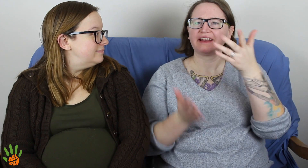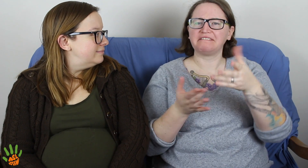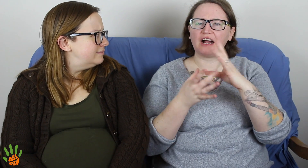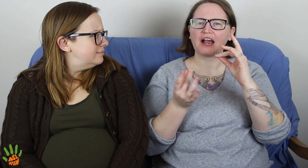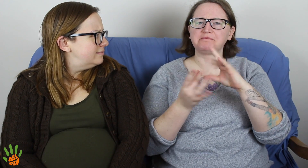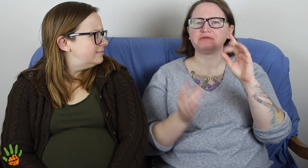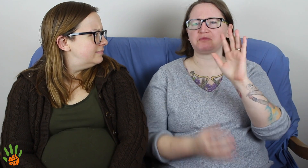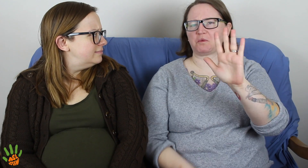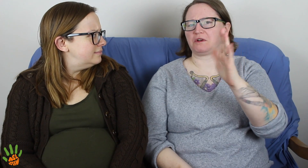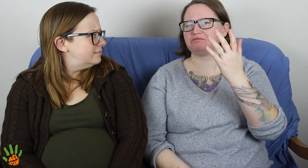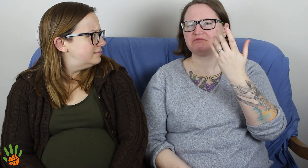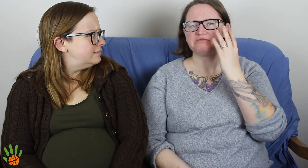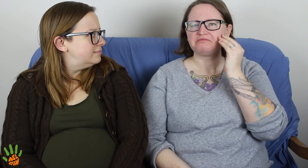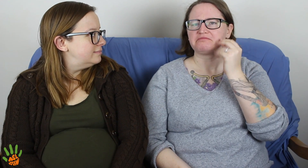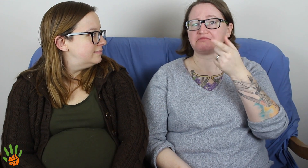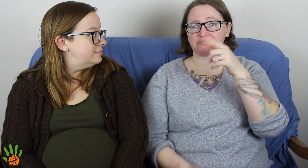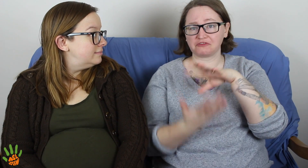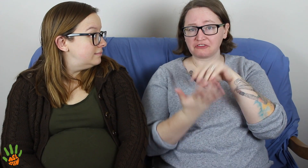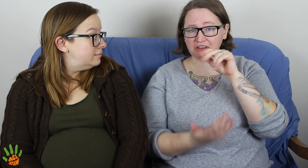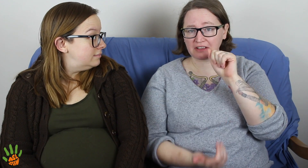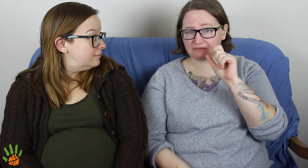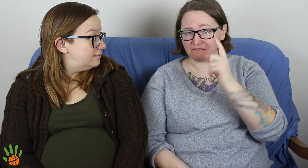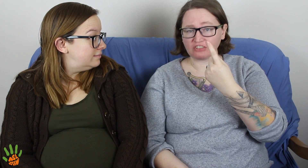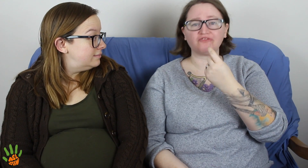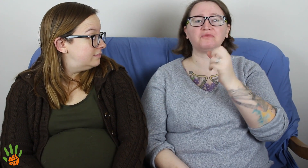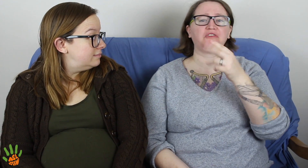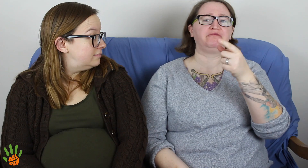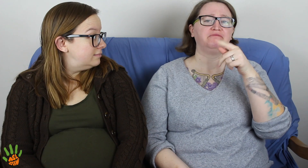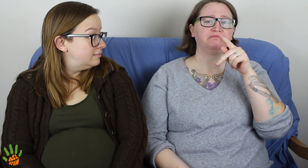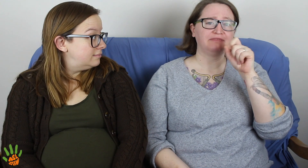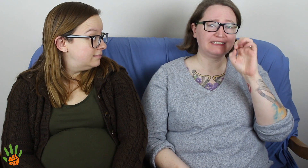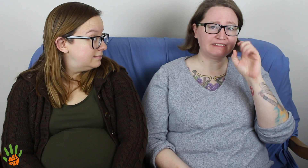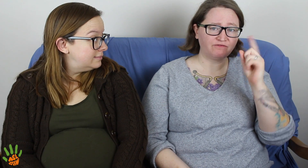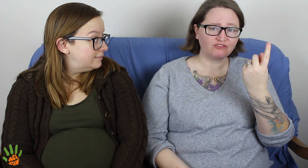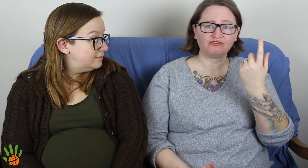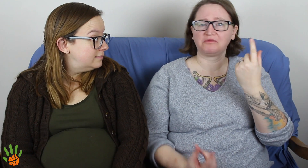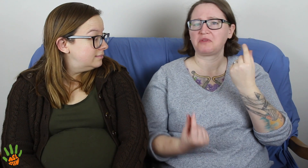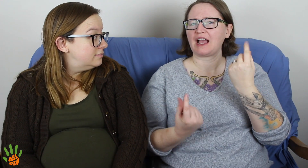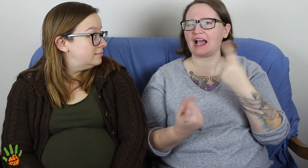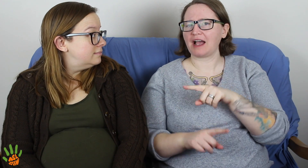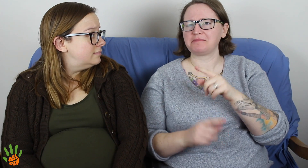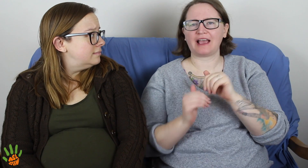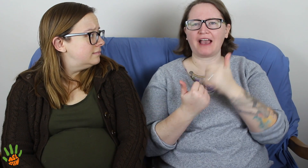I'm curious, leave a comment. What is your experience? Did you learn ASL first, or PSE first?